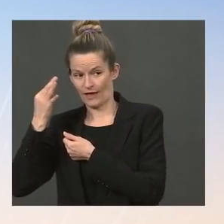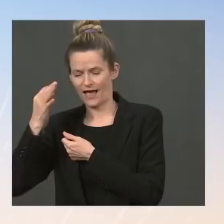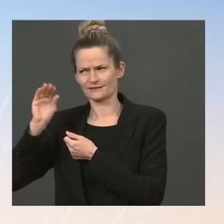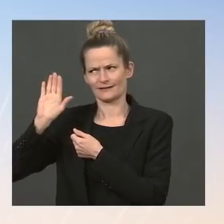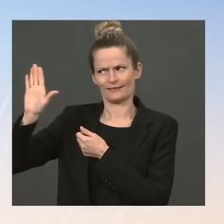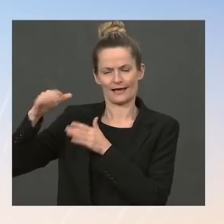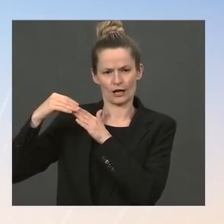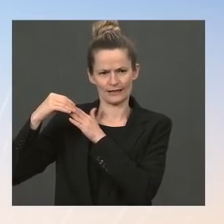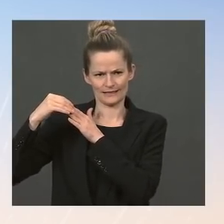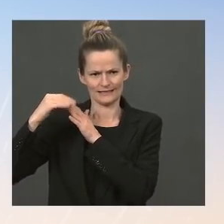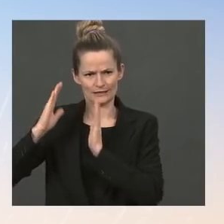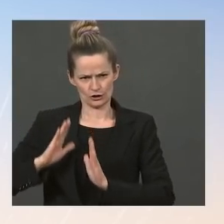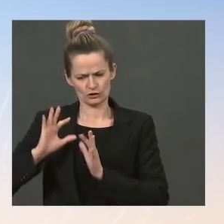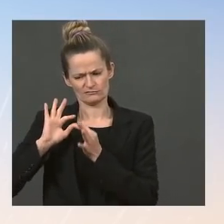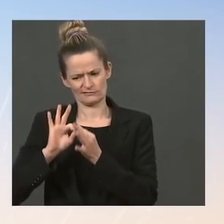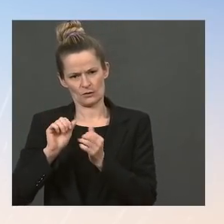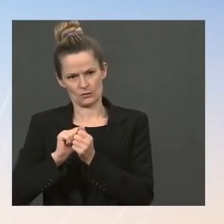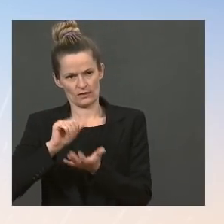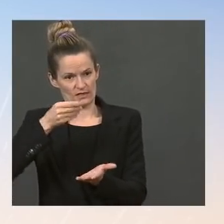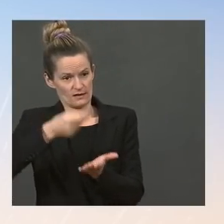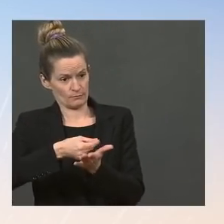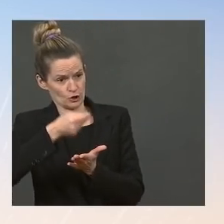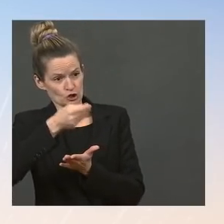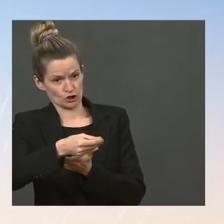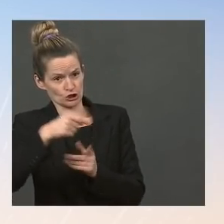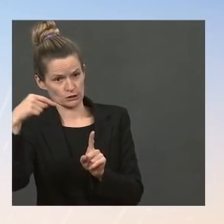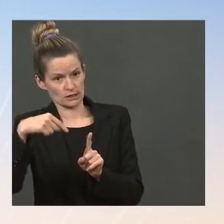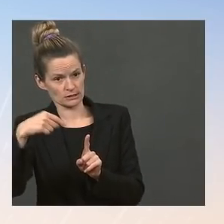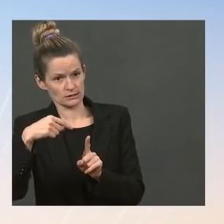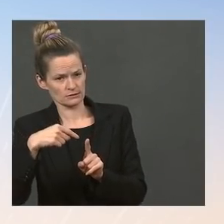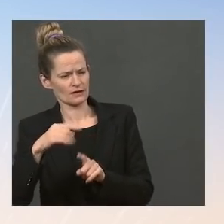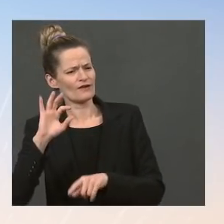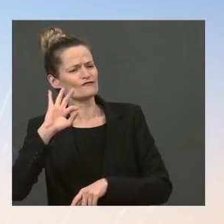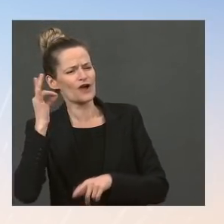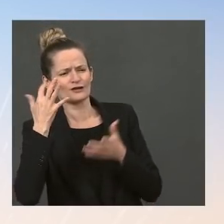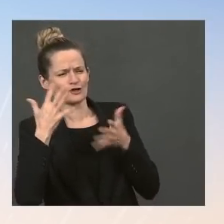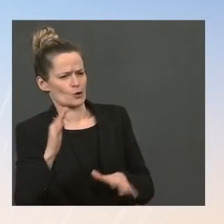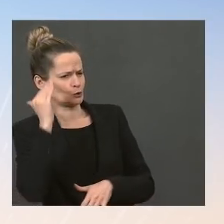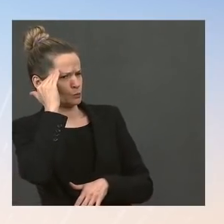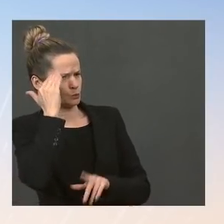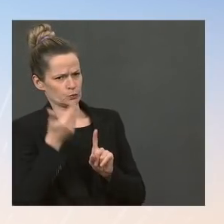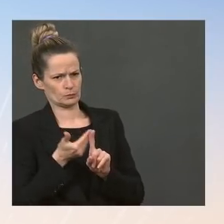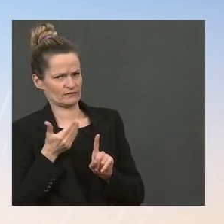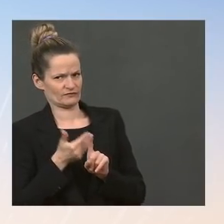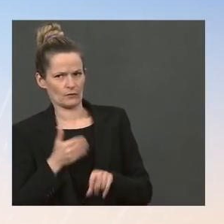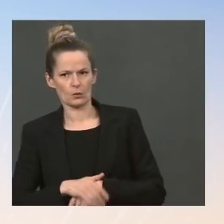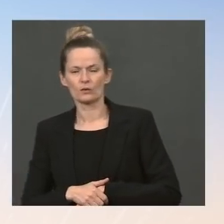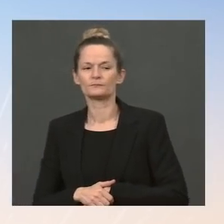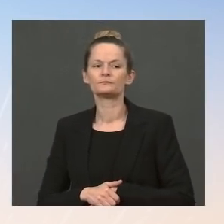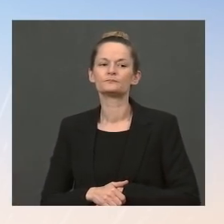Ms. Psaki: They were aware in advance of the announcement. Yes. Go ahead. >> The Press: Thanks, Jen. I want to ask you about some recent vaccine misinformation